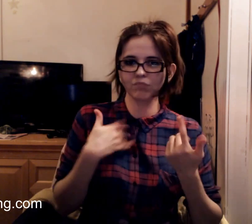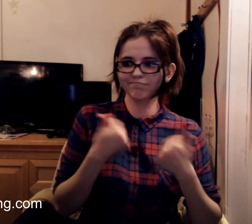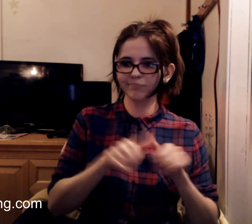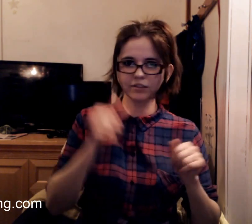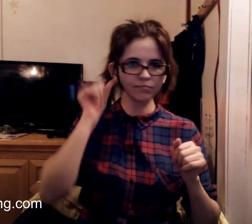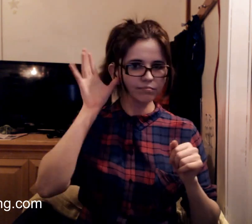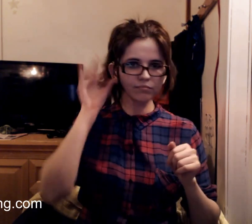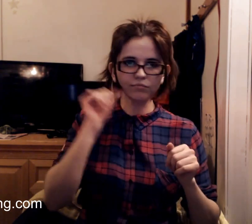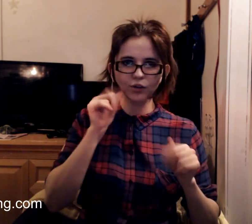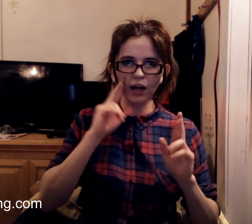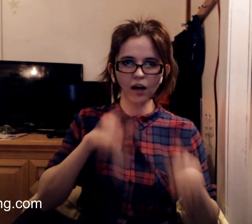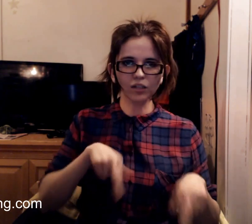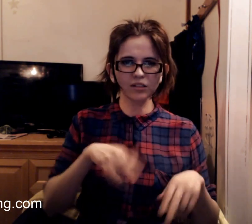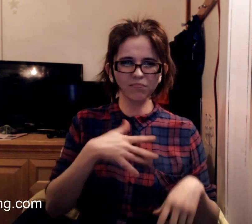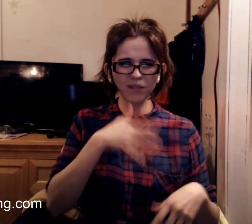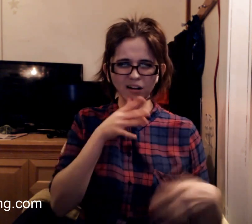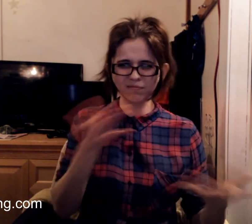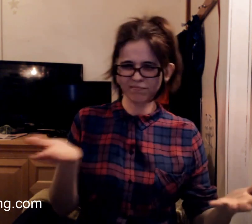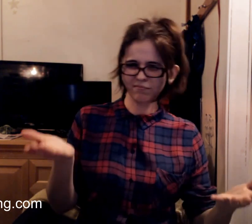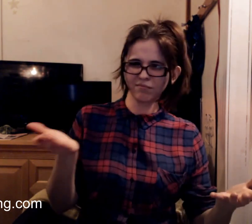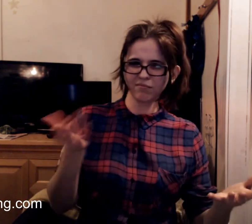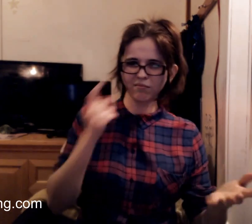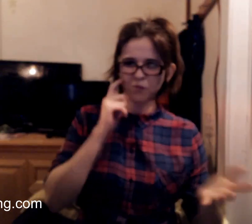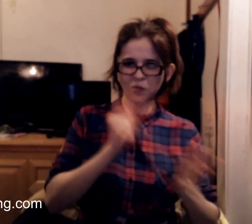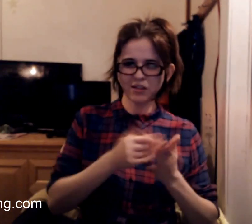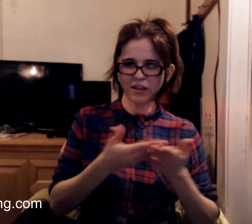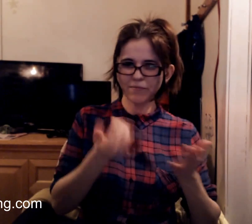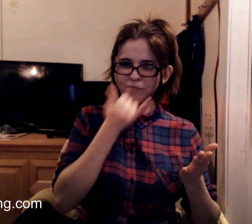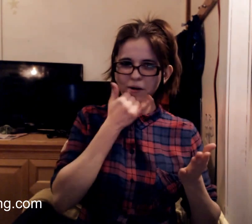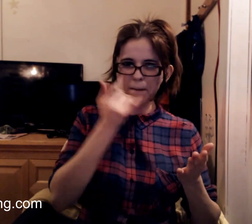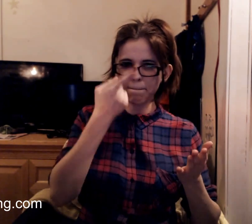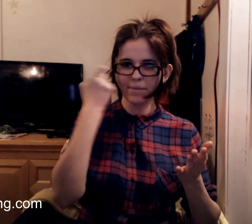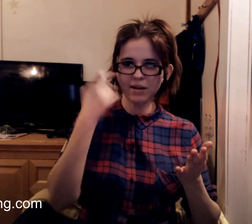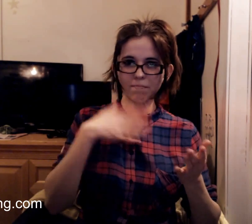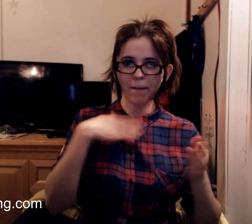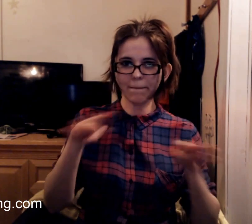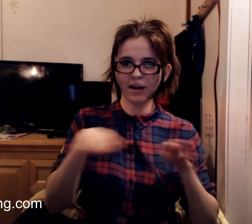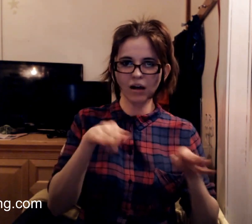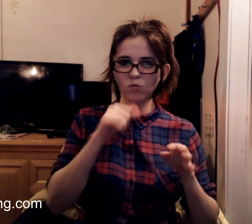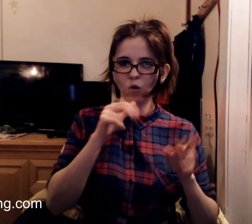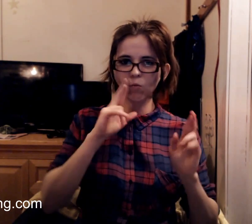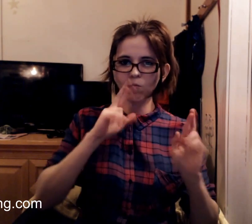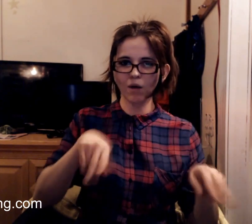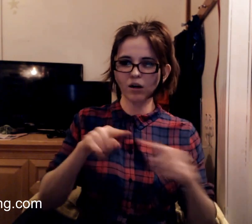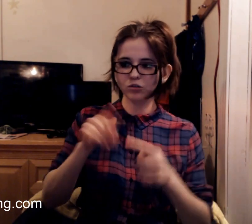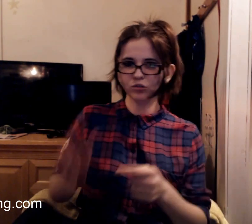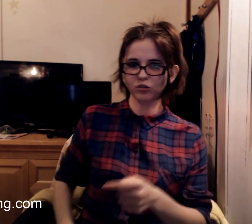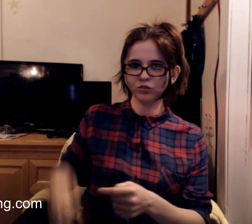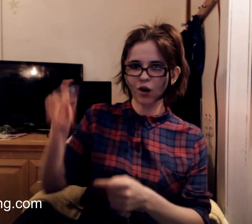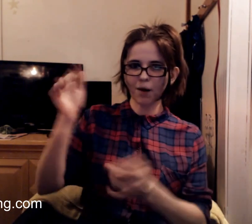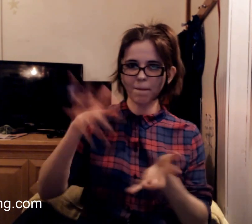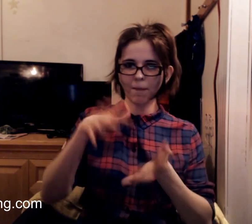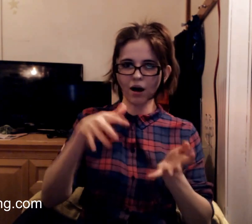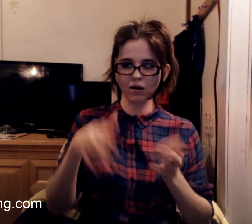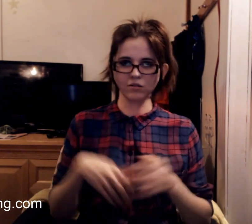I didn't hear the dog and continue to play, not responding to the sound. It puzzled my mom. She figured there was something wrong because of my behavior in not reacting to the dog's barks.